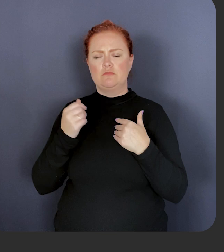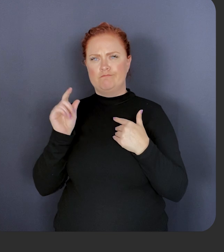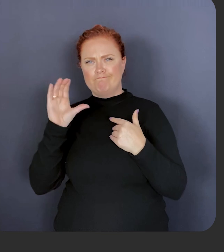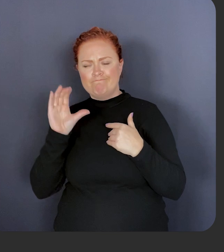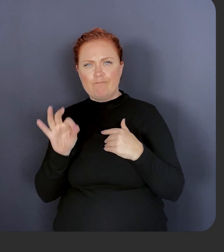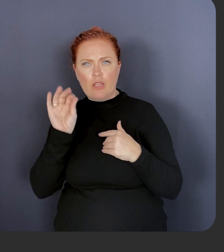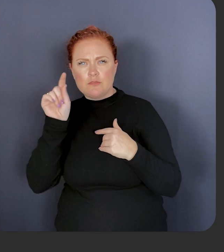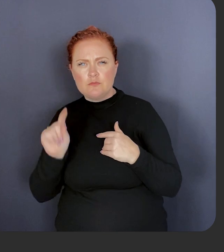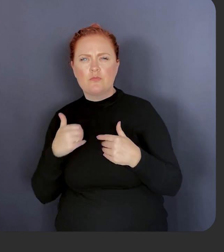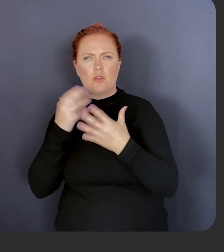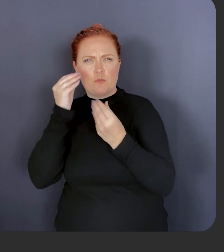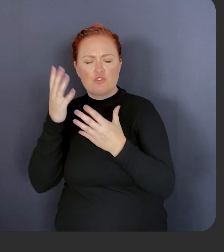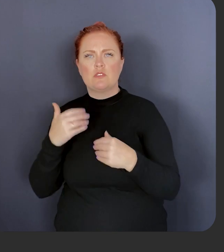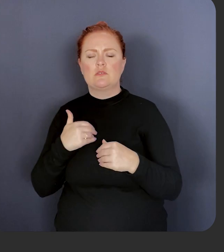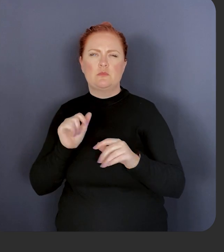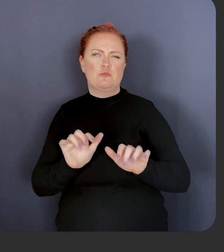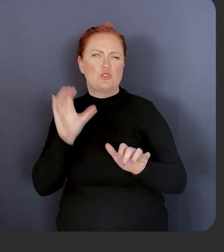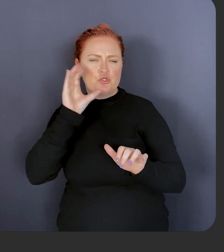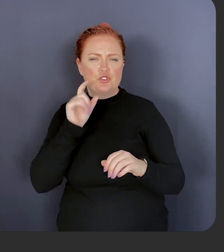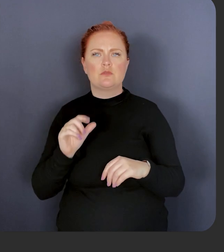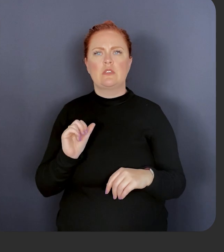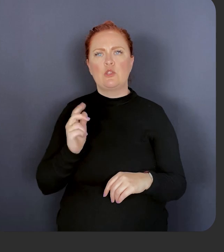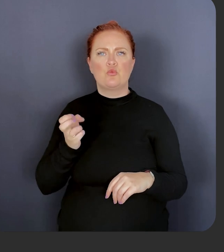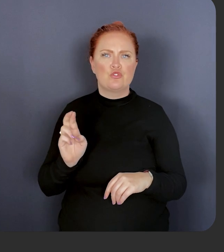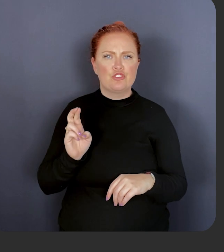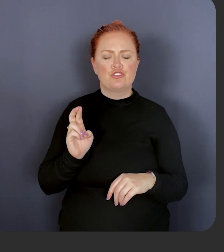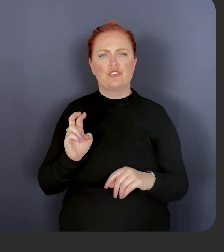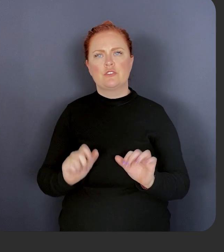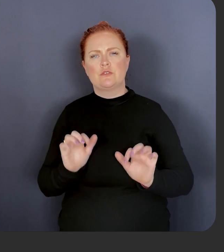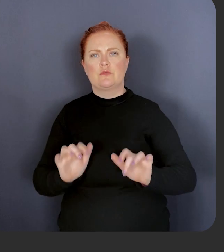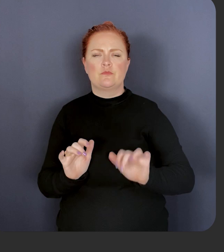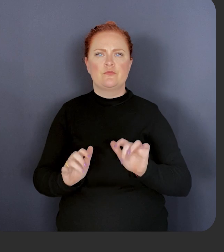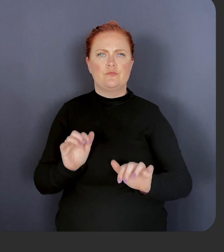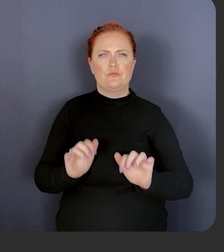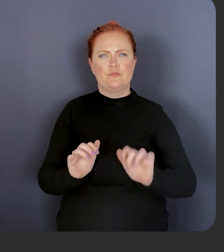is going to have a lot of stuff there. Angular Material.